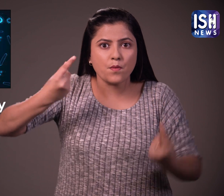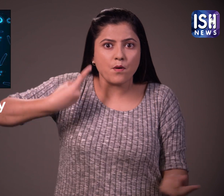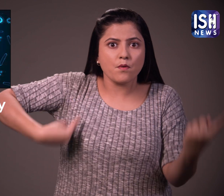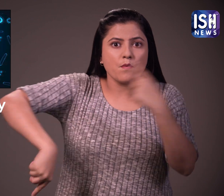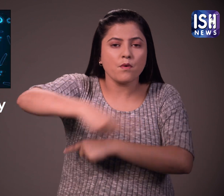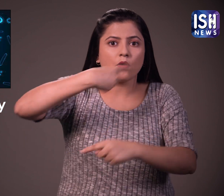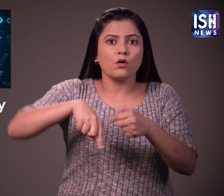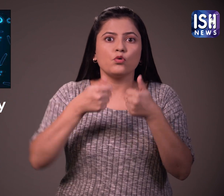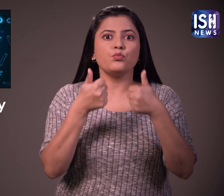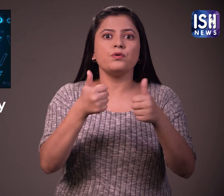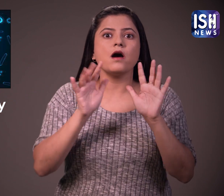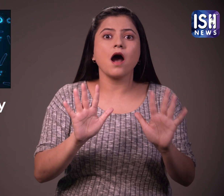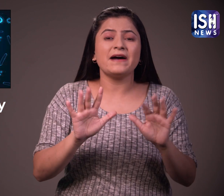It improves immunity.